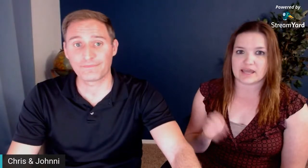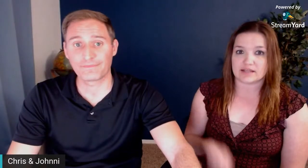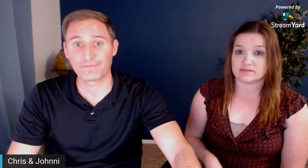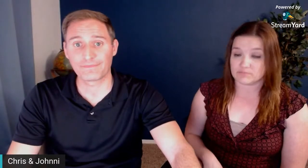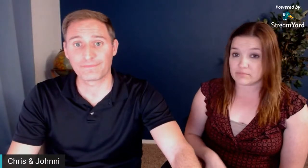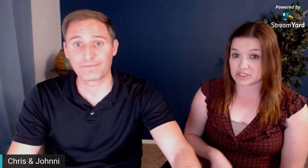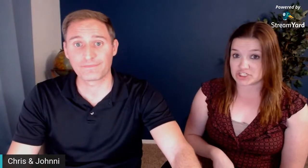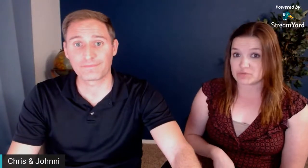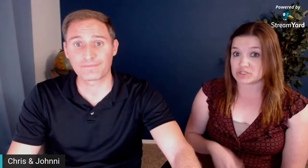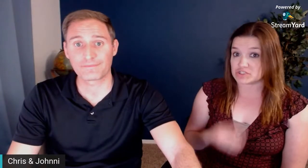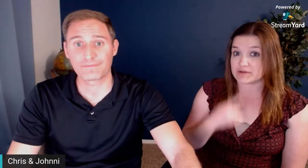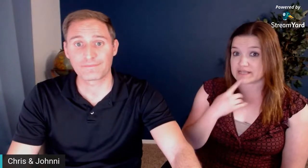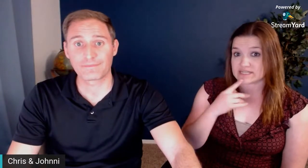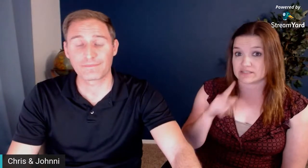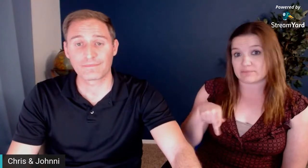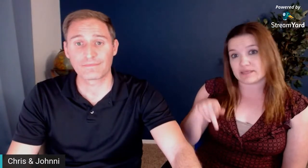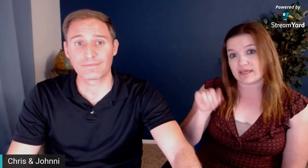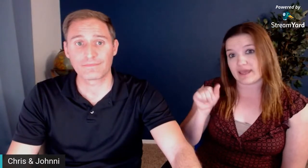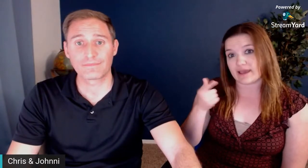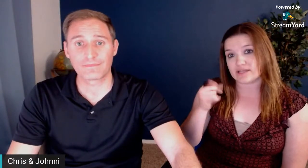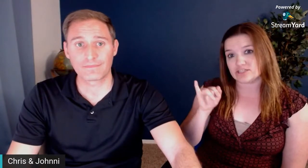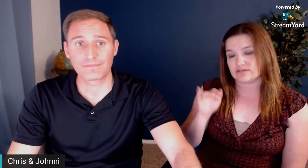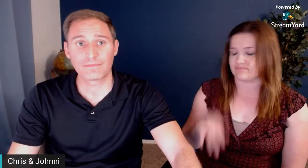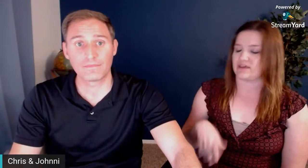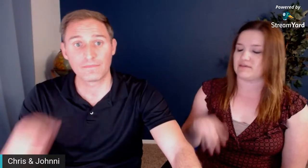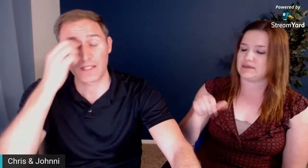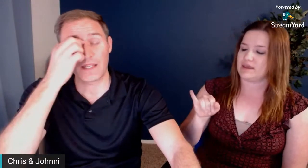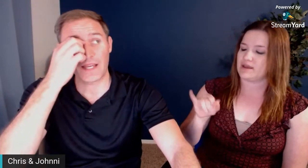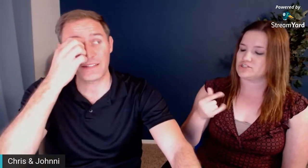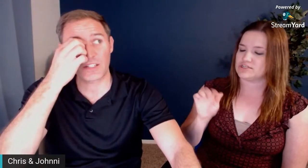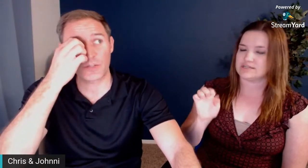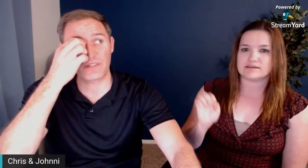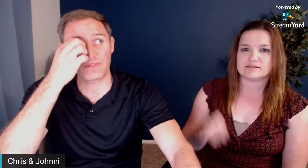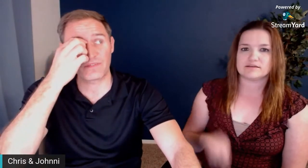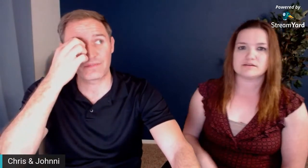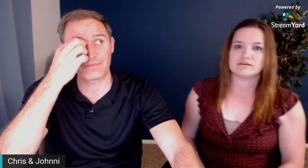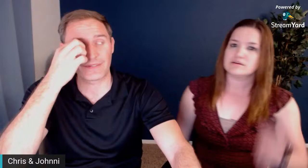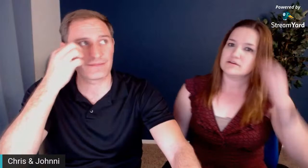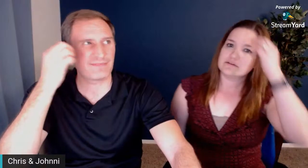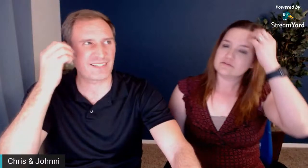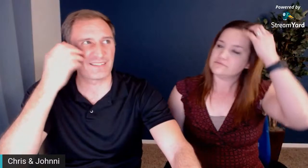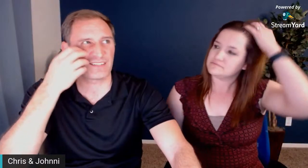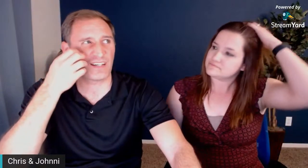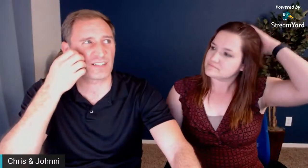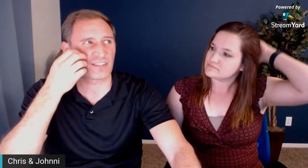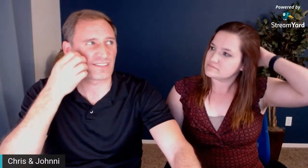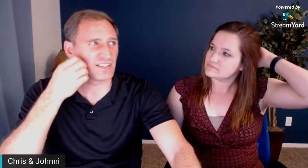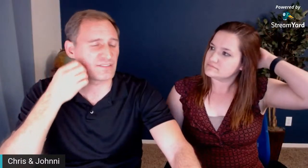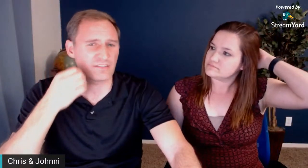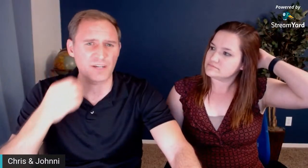and but she would do it as i'd like p-a-i-g yeah i did a quick like a tick tock or an instagram or